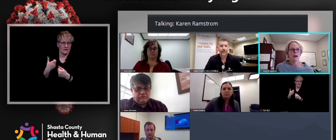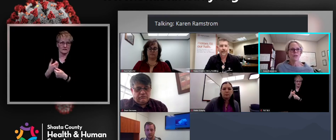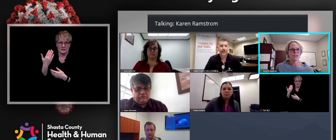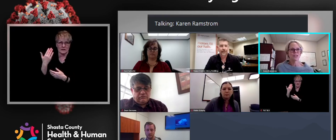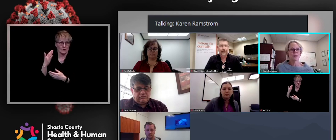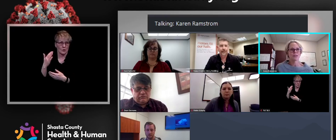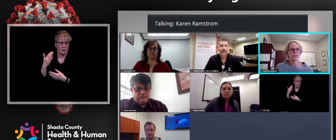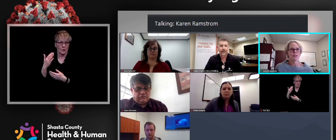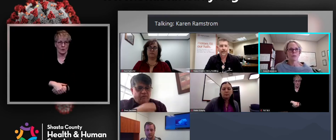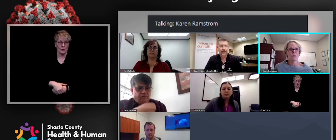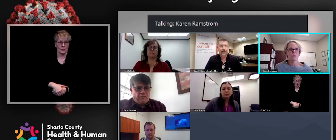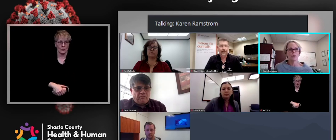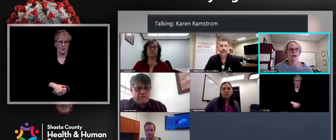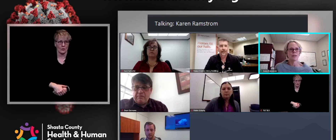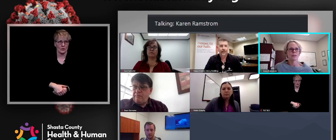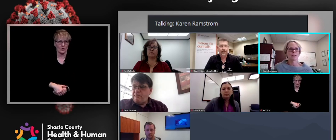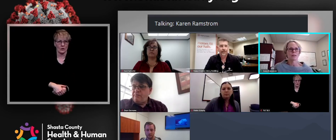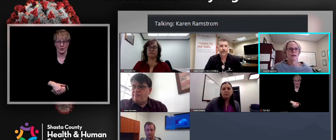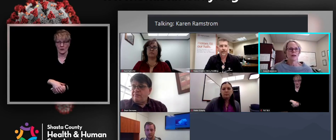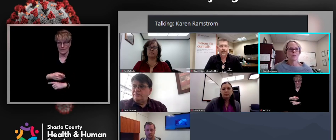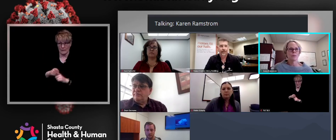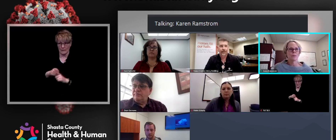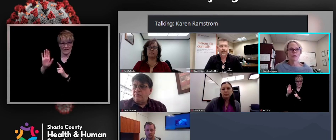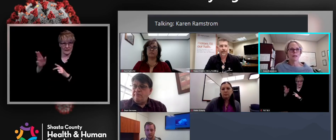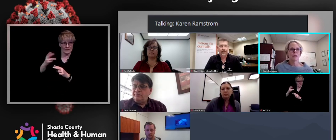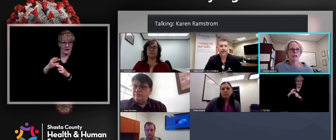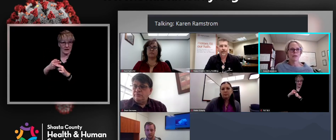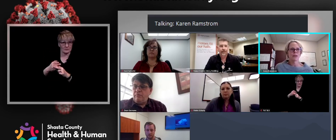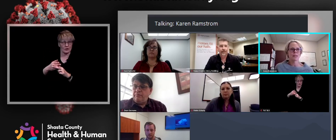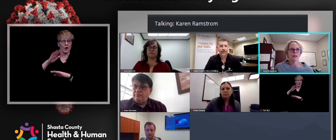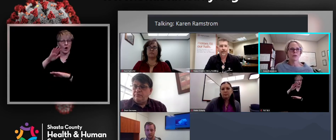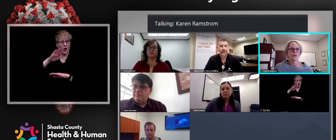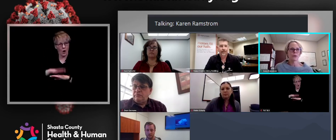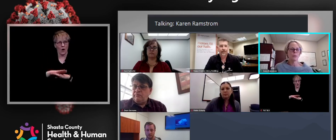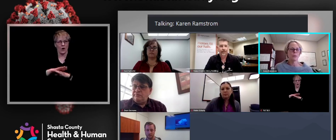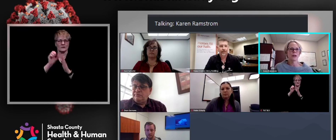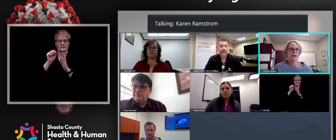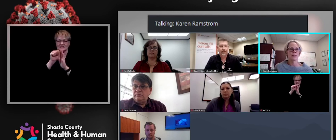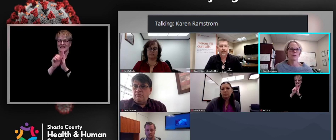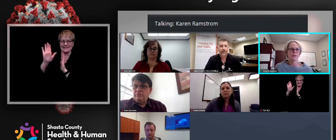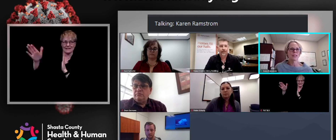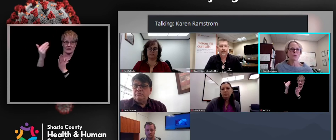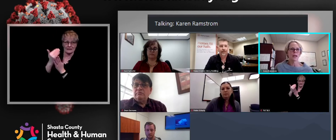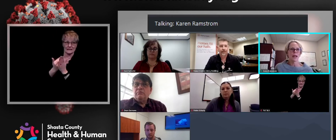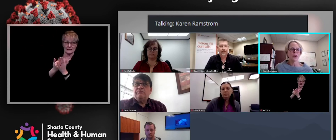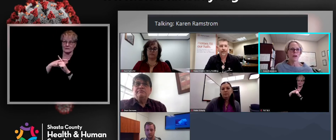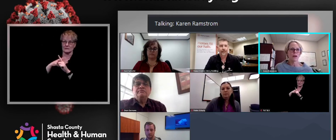on the State's list. We haven't updated every single group in Phase 1A on our